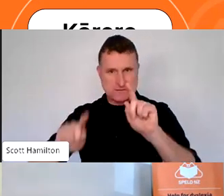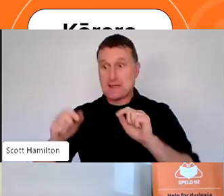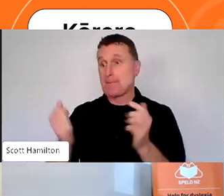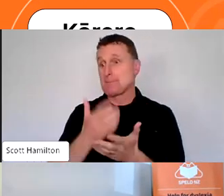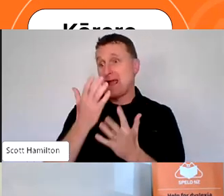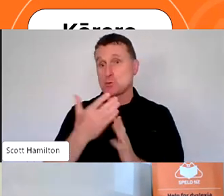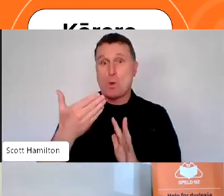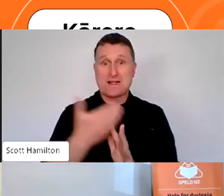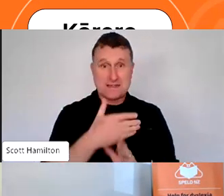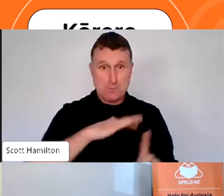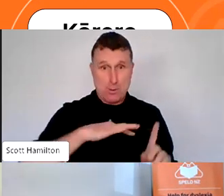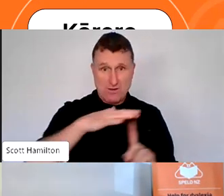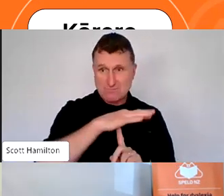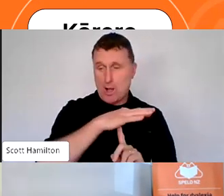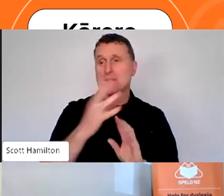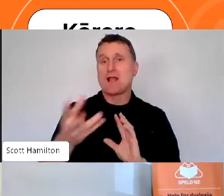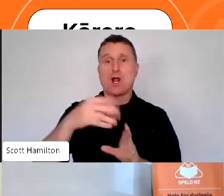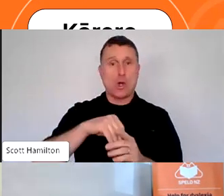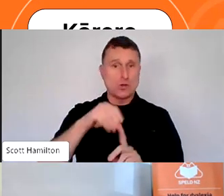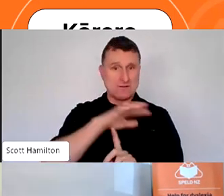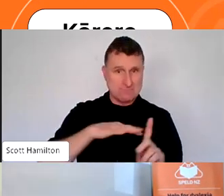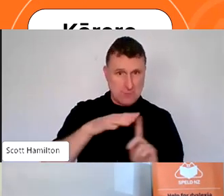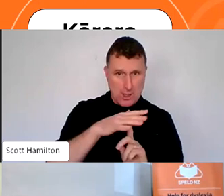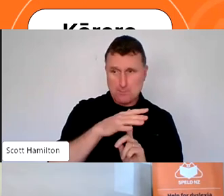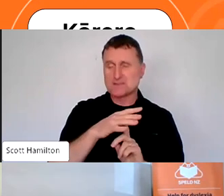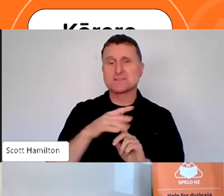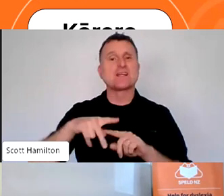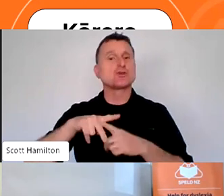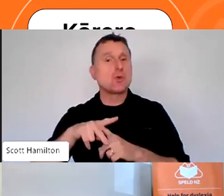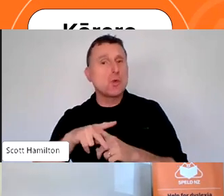ensuring that tools are available for all students that need them,